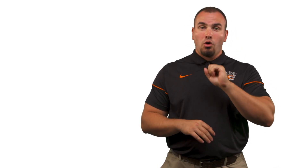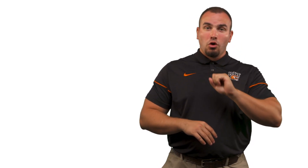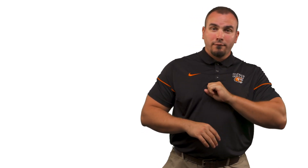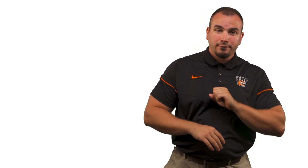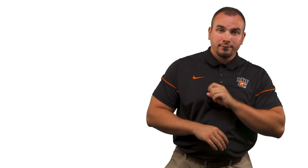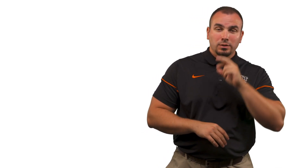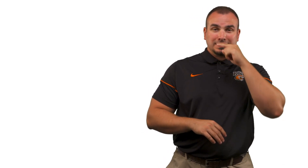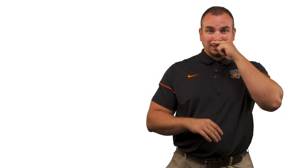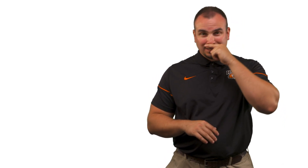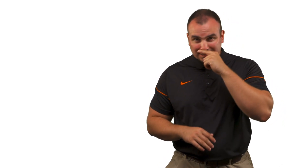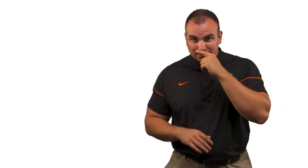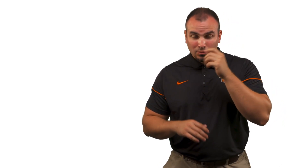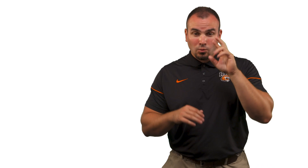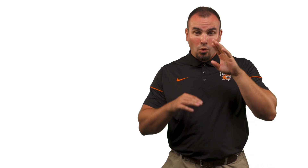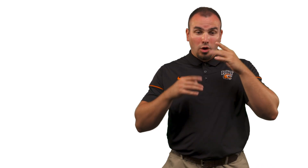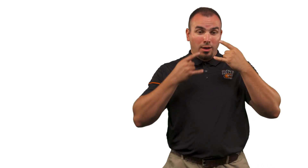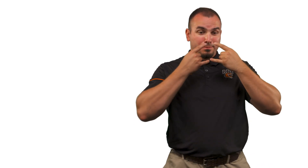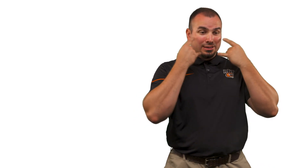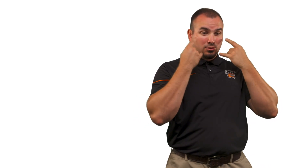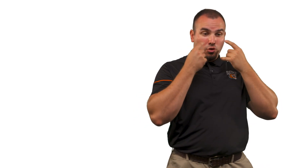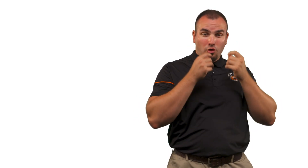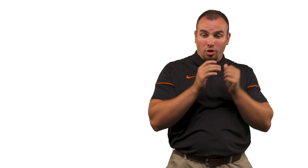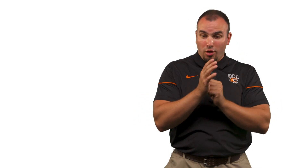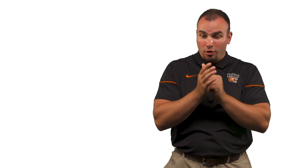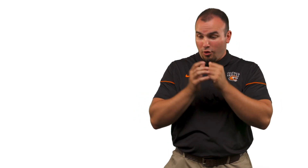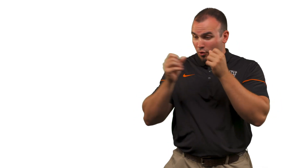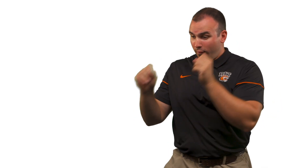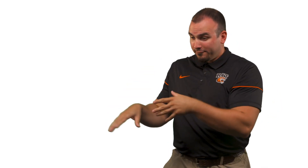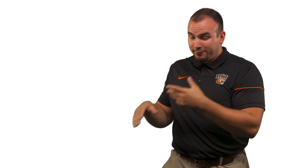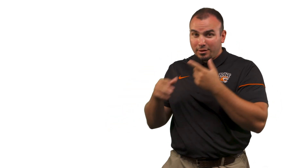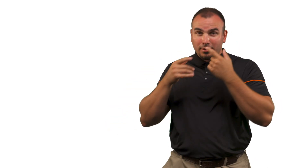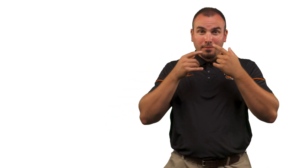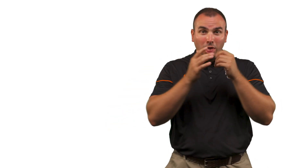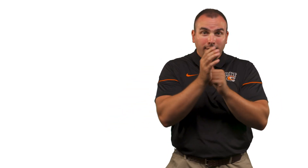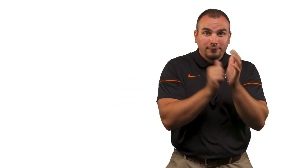after blowing your nose, coughing, or sneezing;